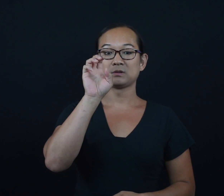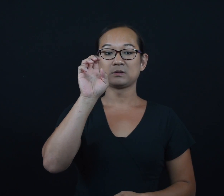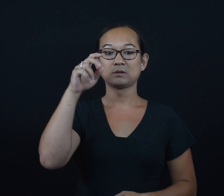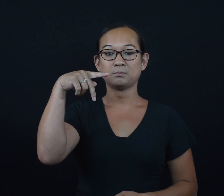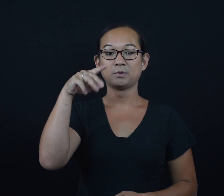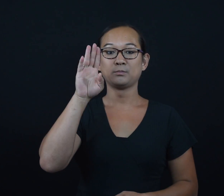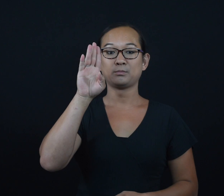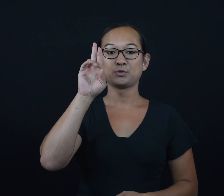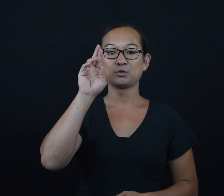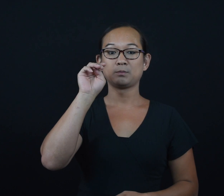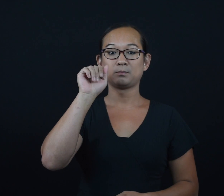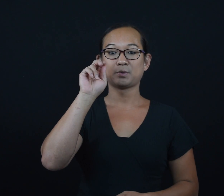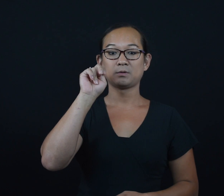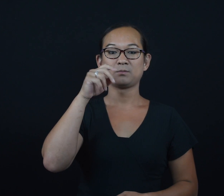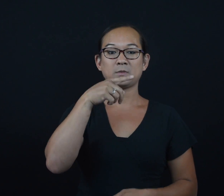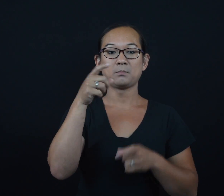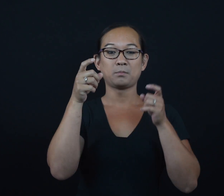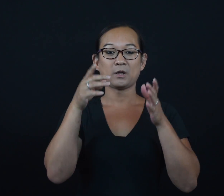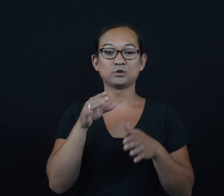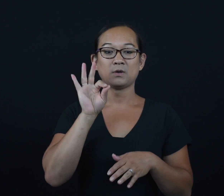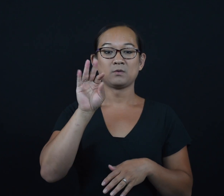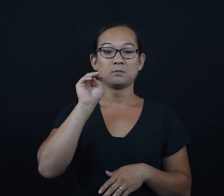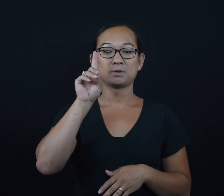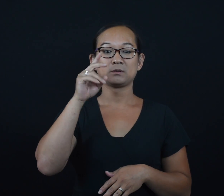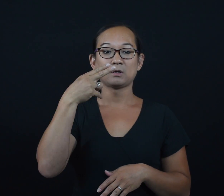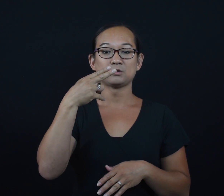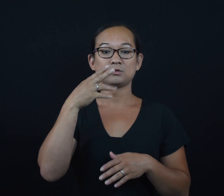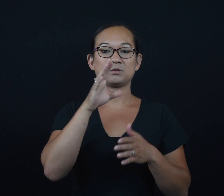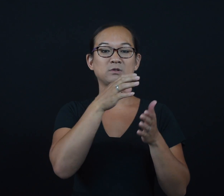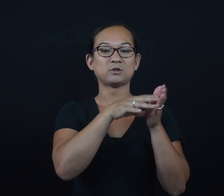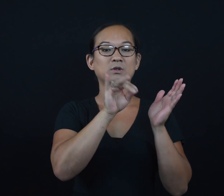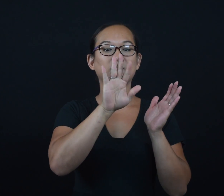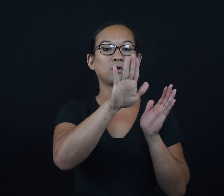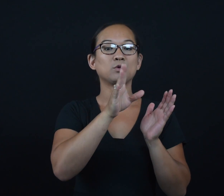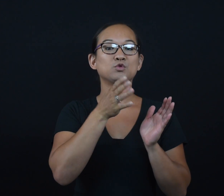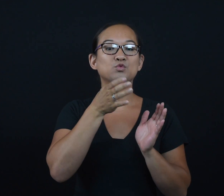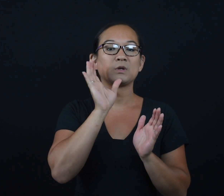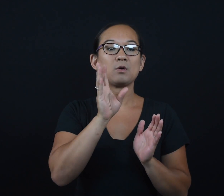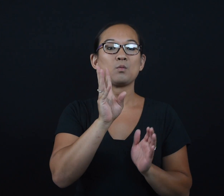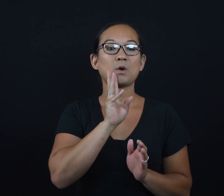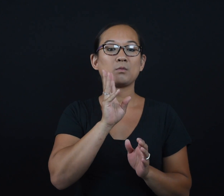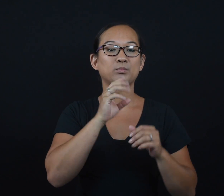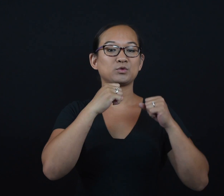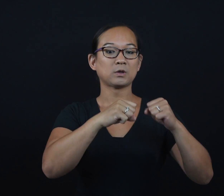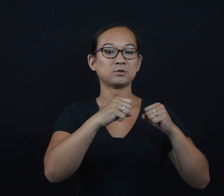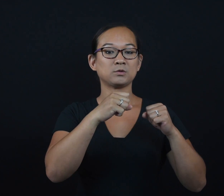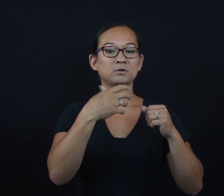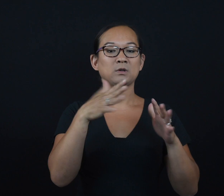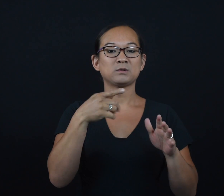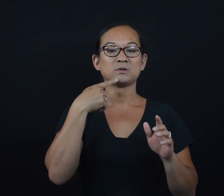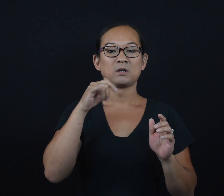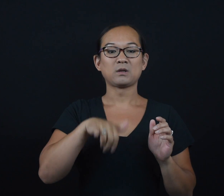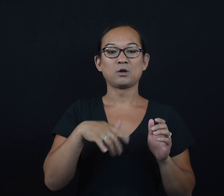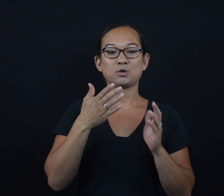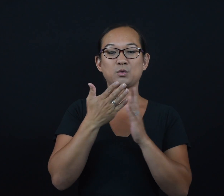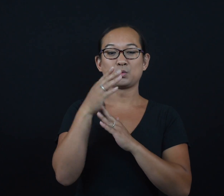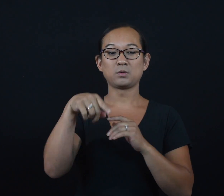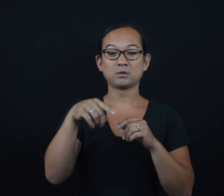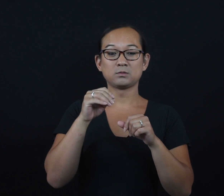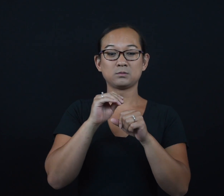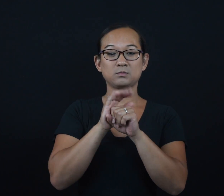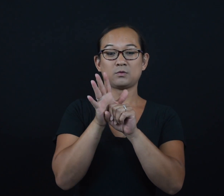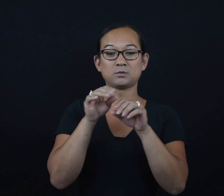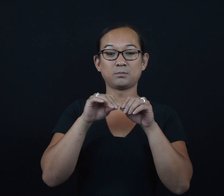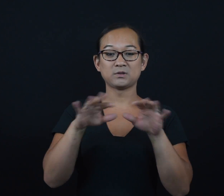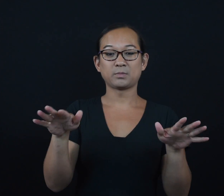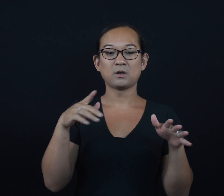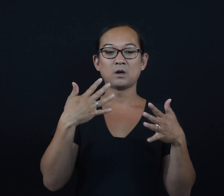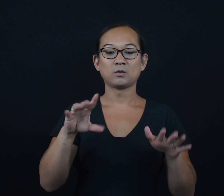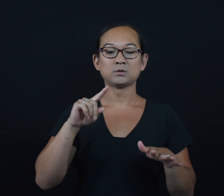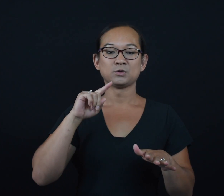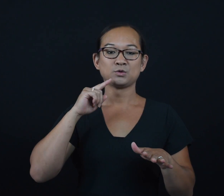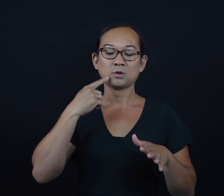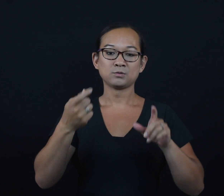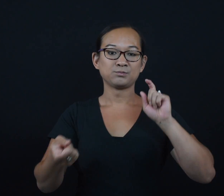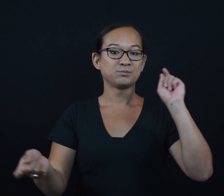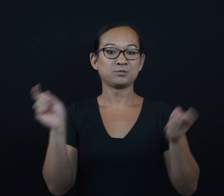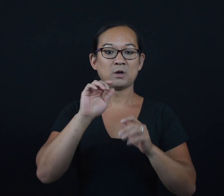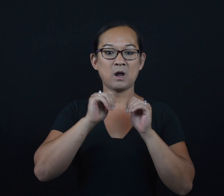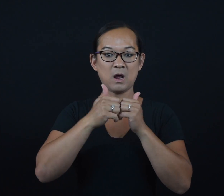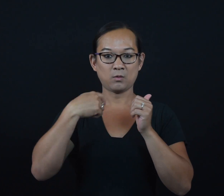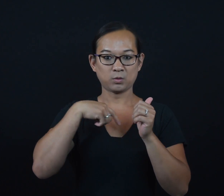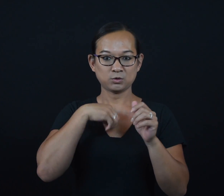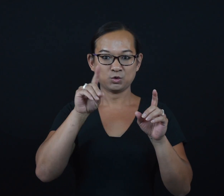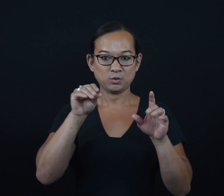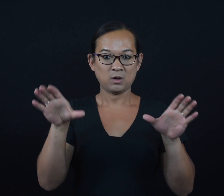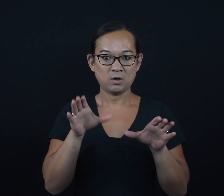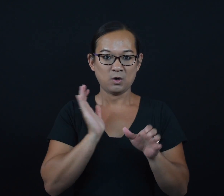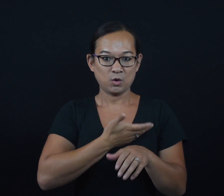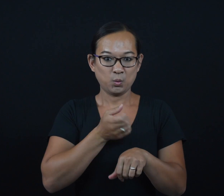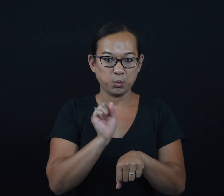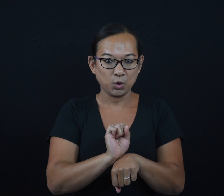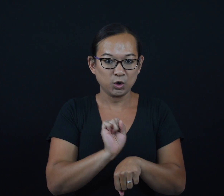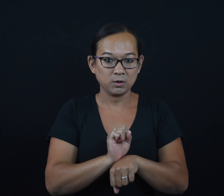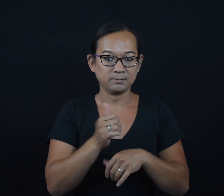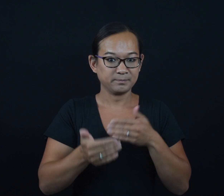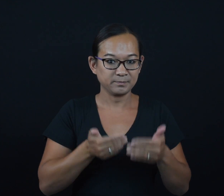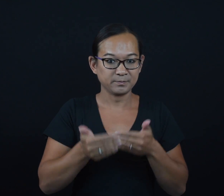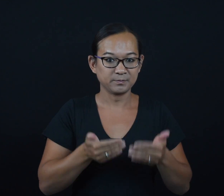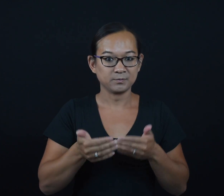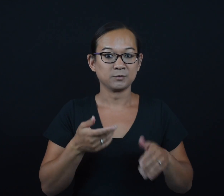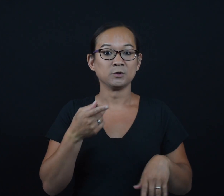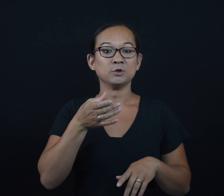“Though the COVID-19 pandemic has necessitated changes in how we do our work,